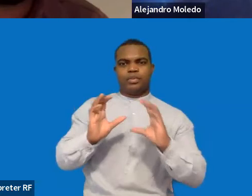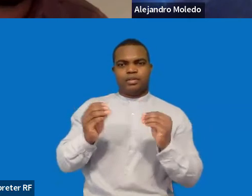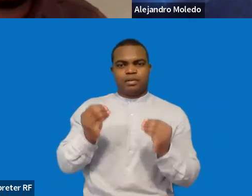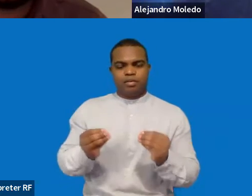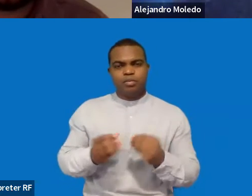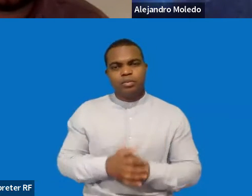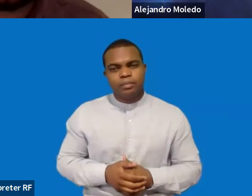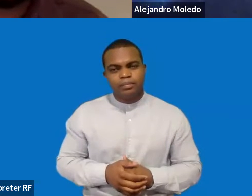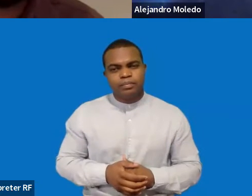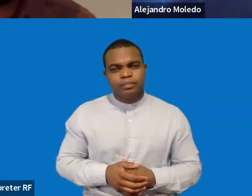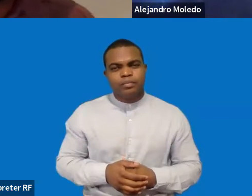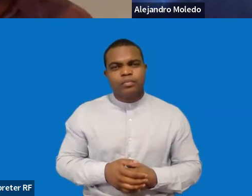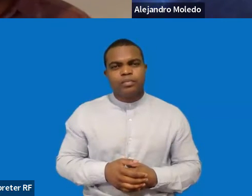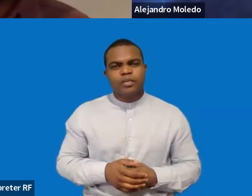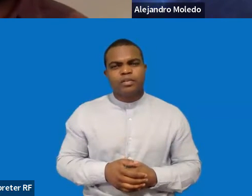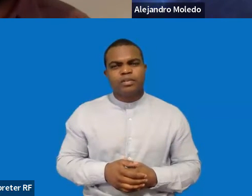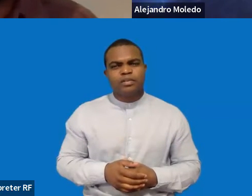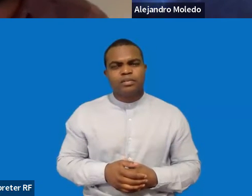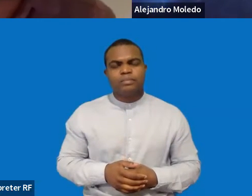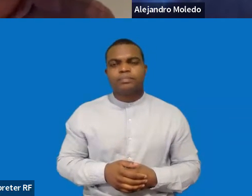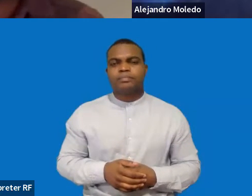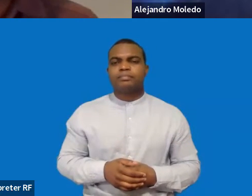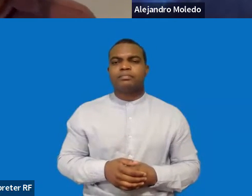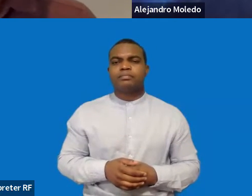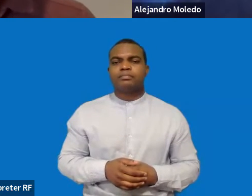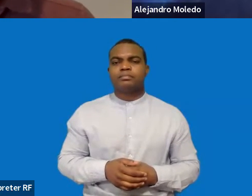And is there any deadline to contribute with these suggestions?